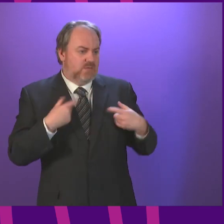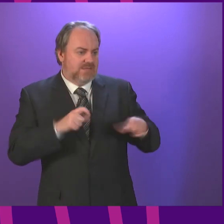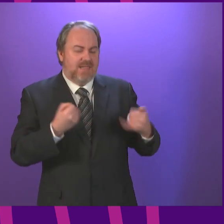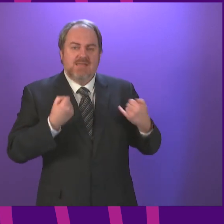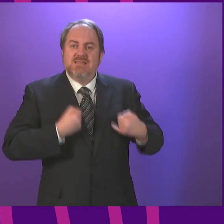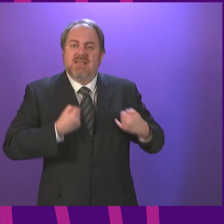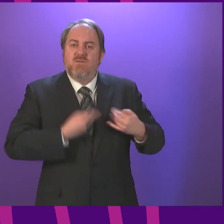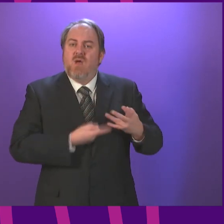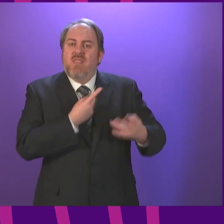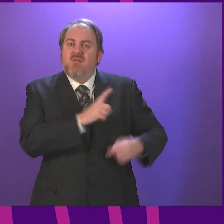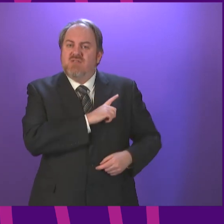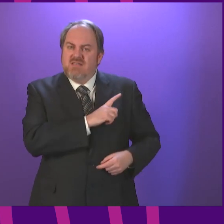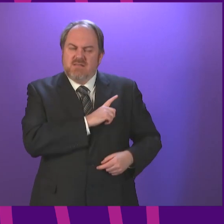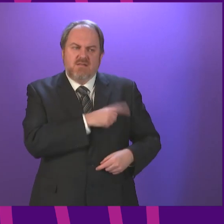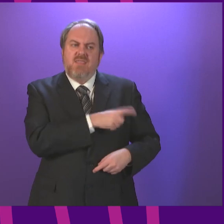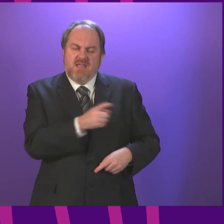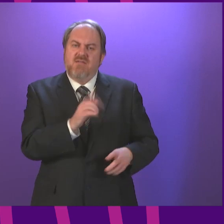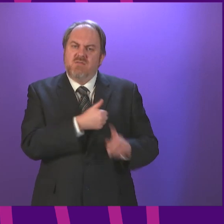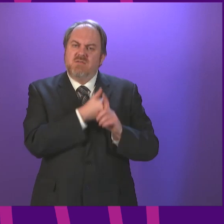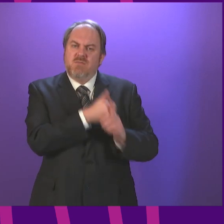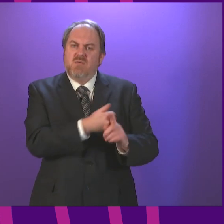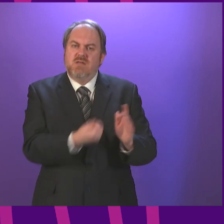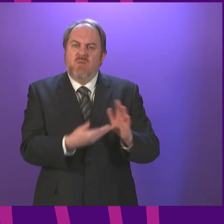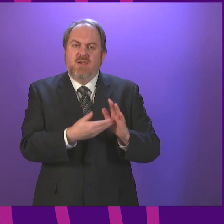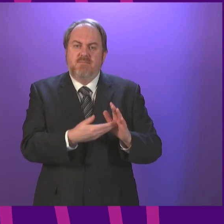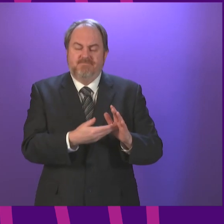delayed over the past year due to Covid.